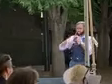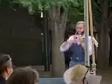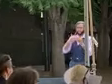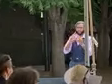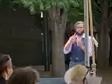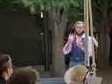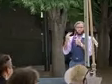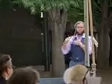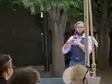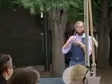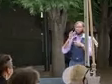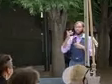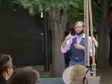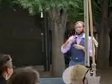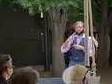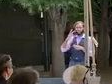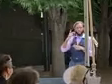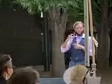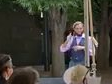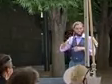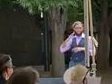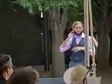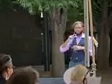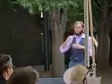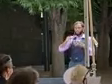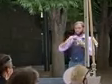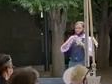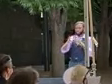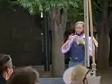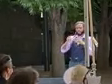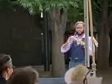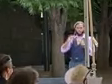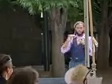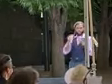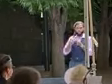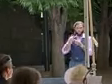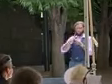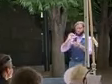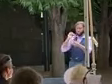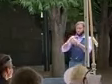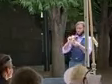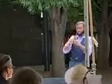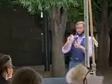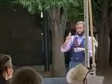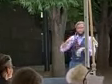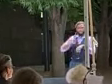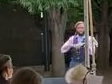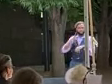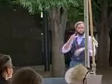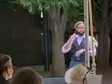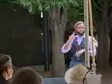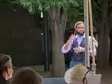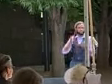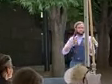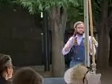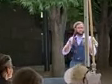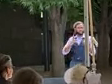as we saw the need for a citizen-led organization to partner with the National Park Service to educate,